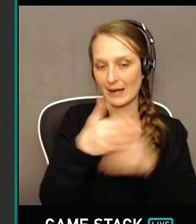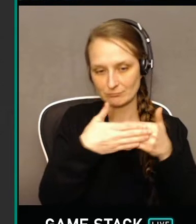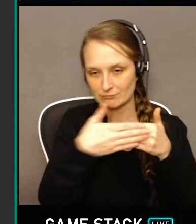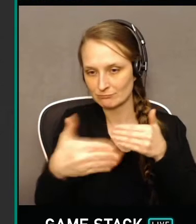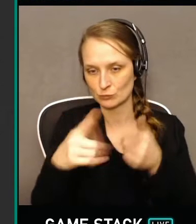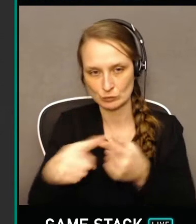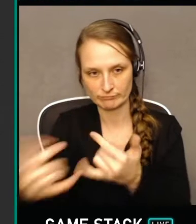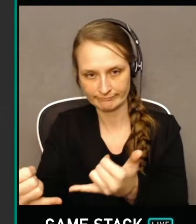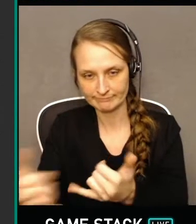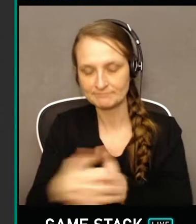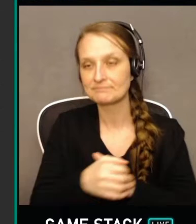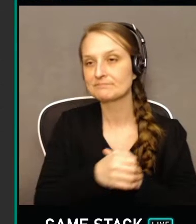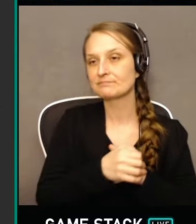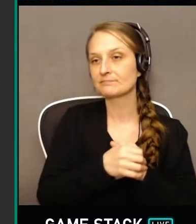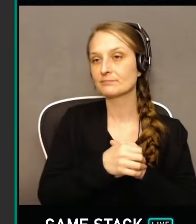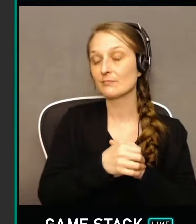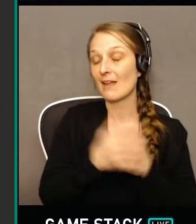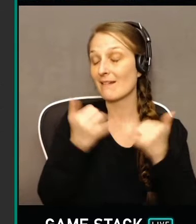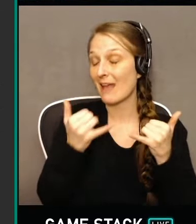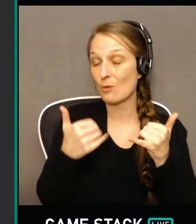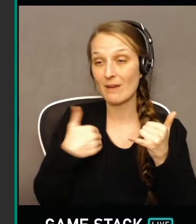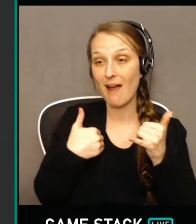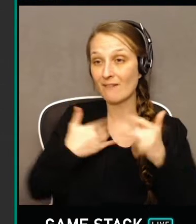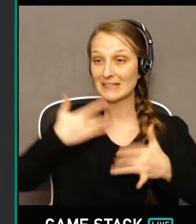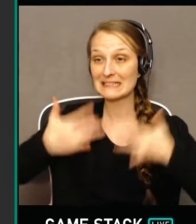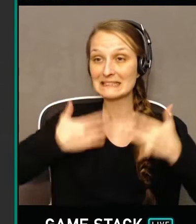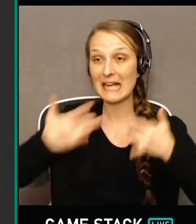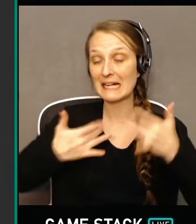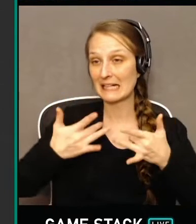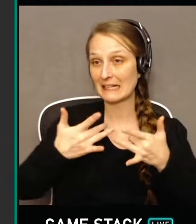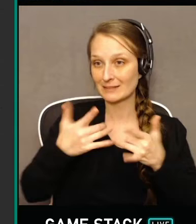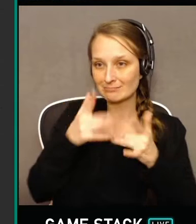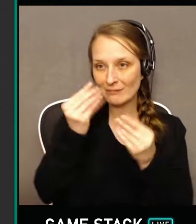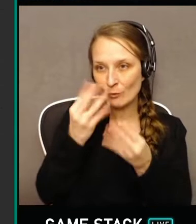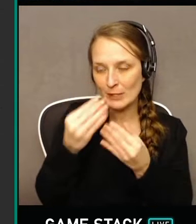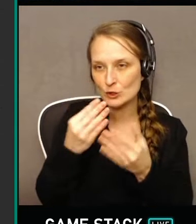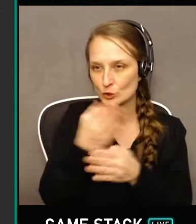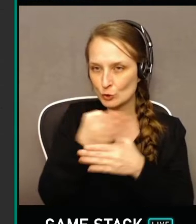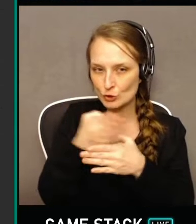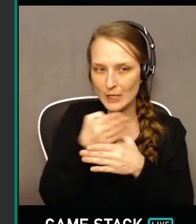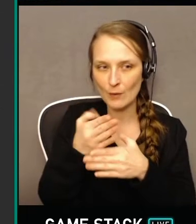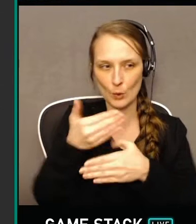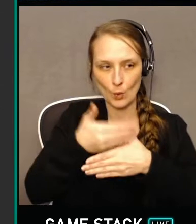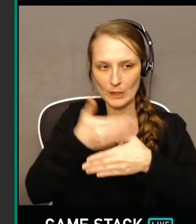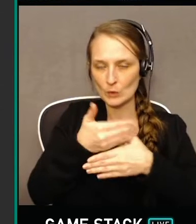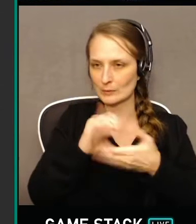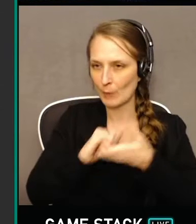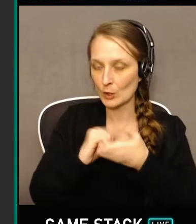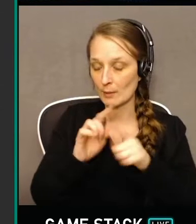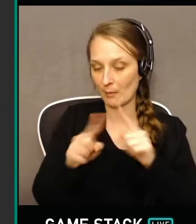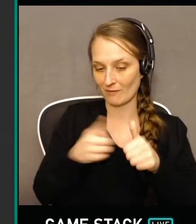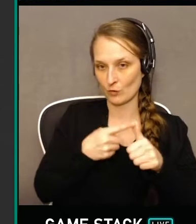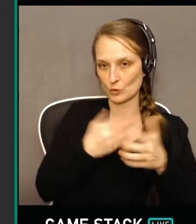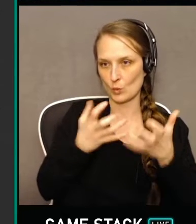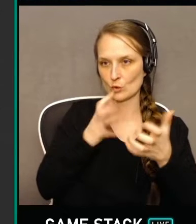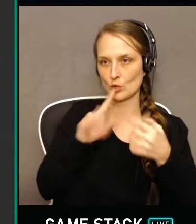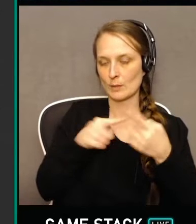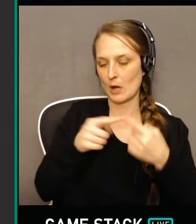Now, we have exciting details to share from the studios we partnered with. But first, let's talk about what the Agility SDK means